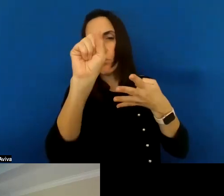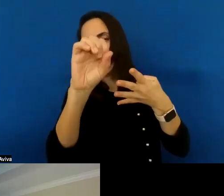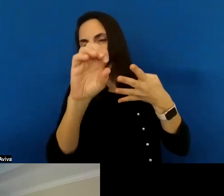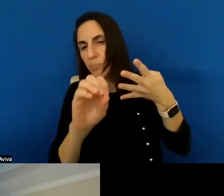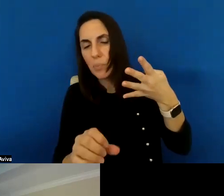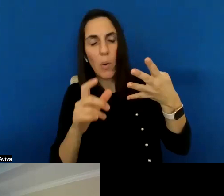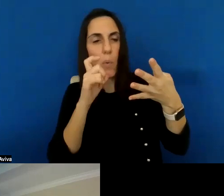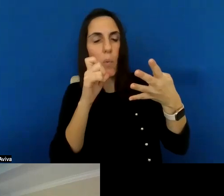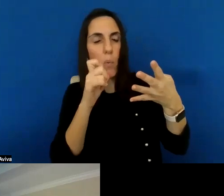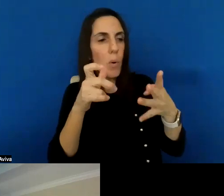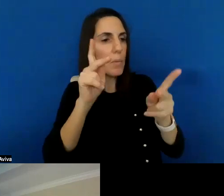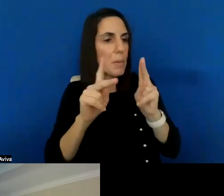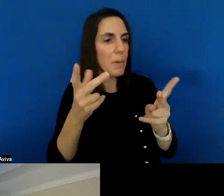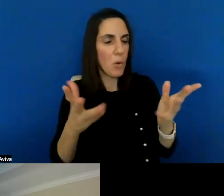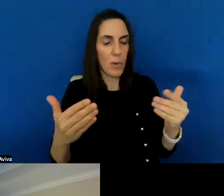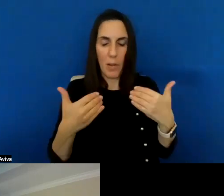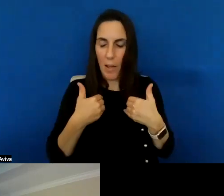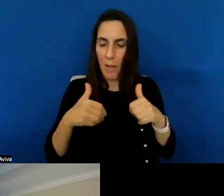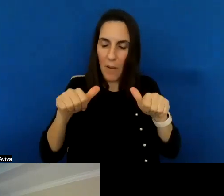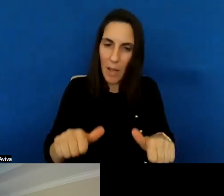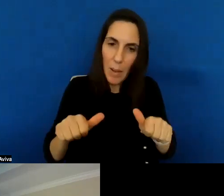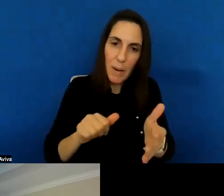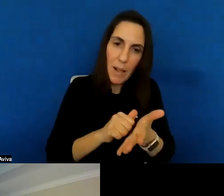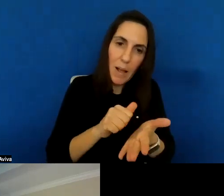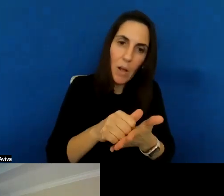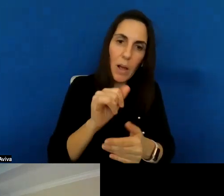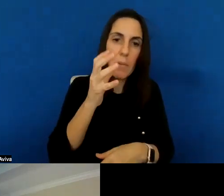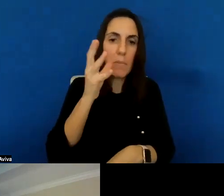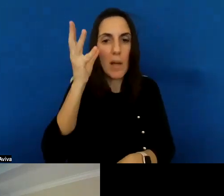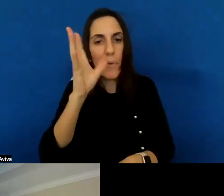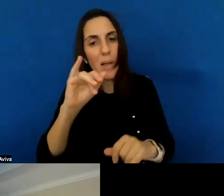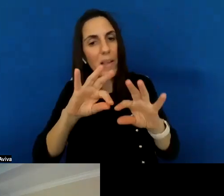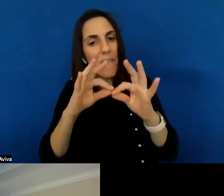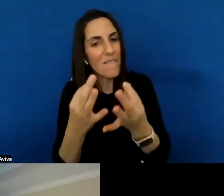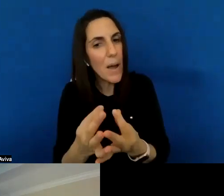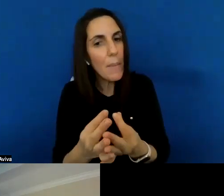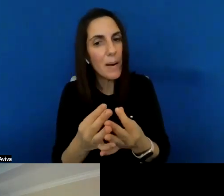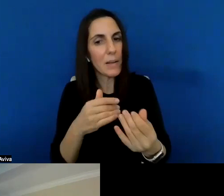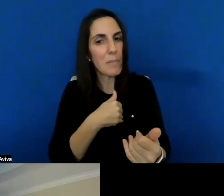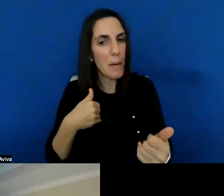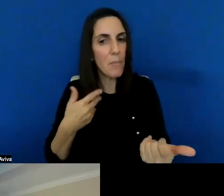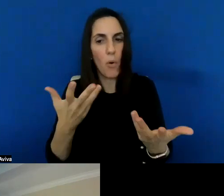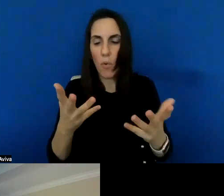accounts or parents or family members who might run an able account for their loved